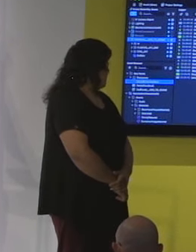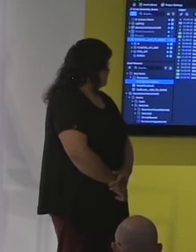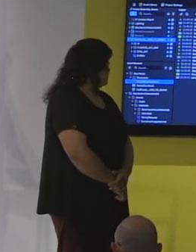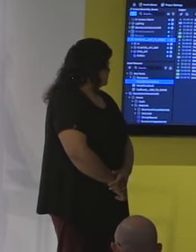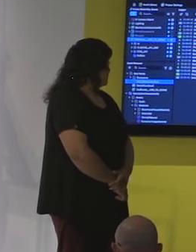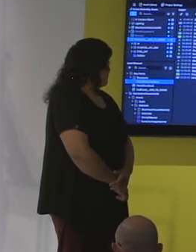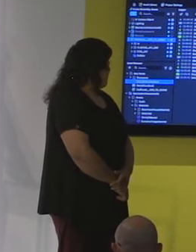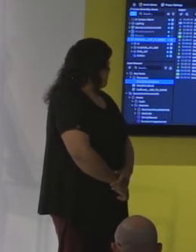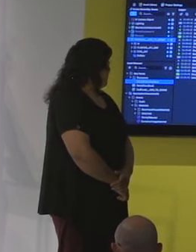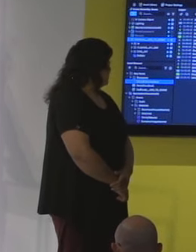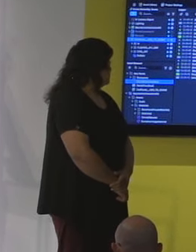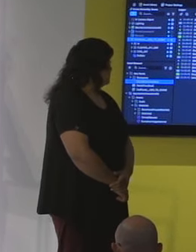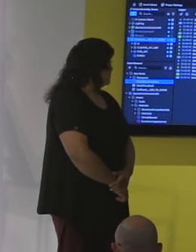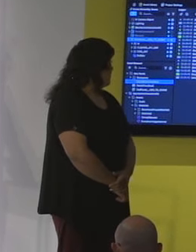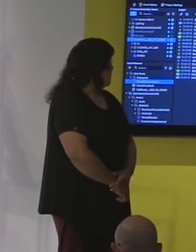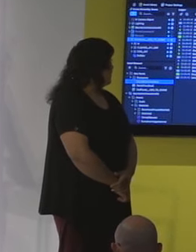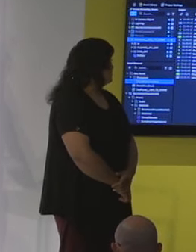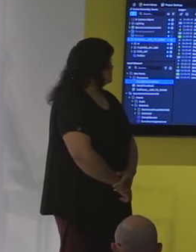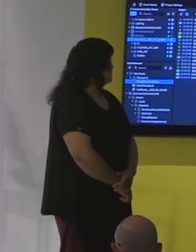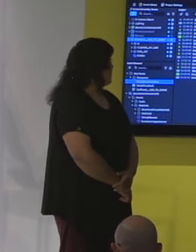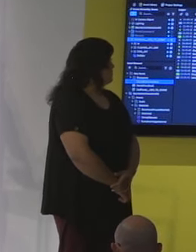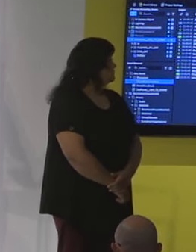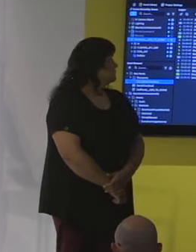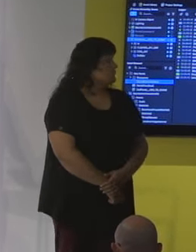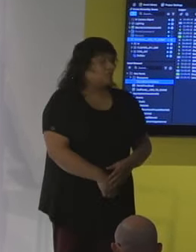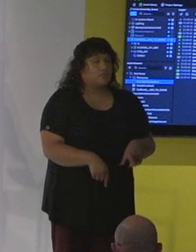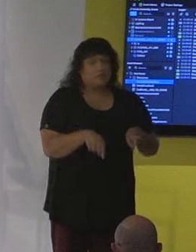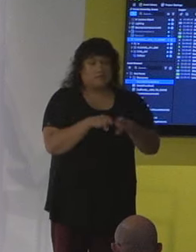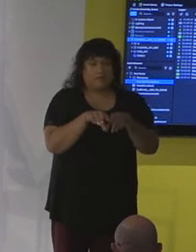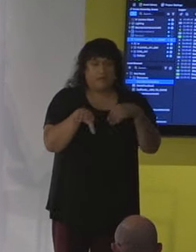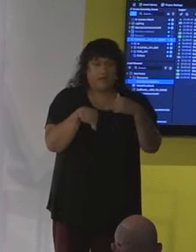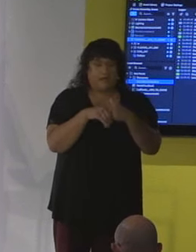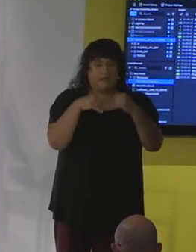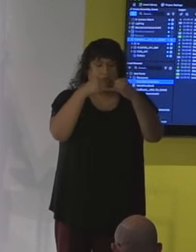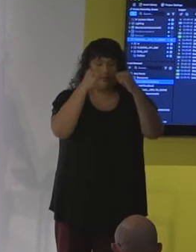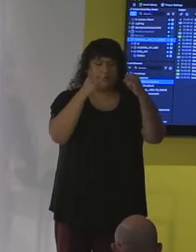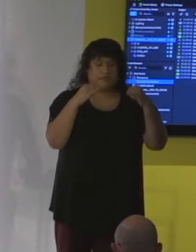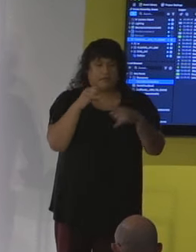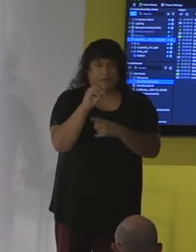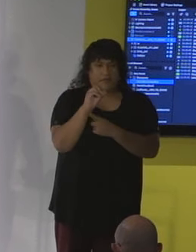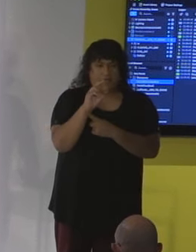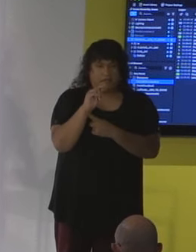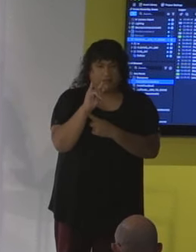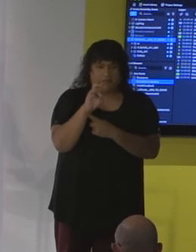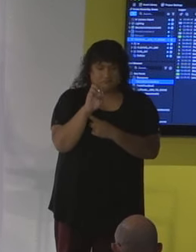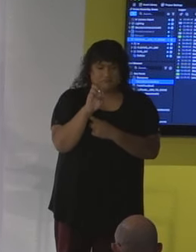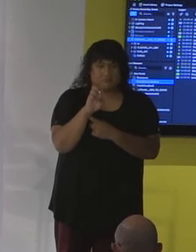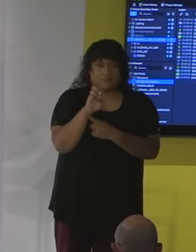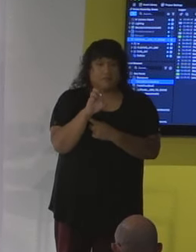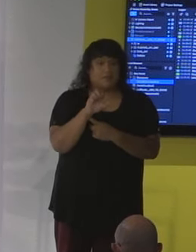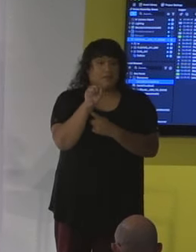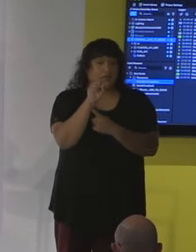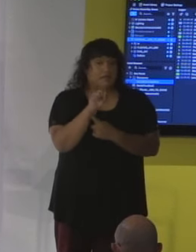And let's also add an outline for when it's hovering. So, SIK has different default assets.